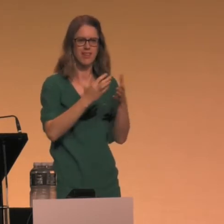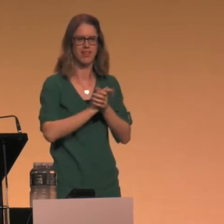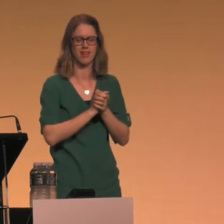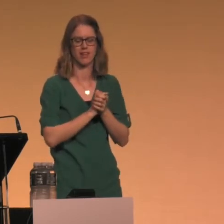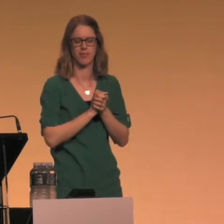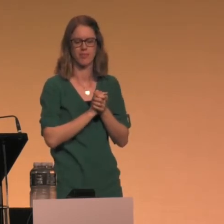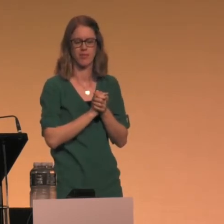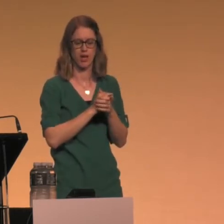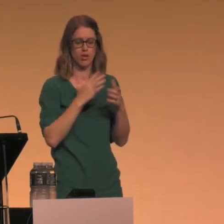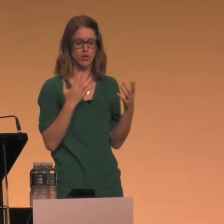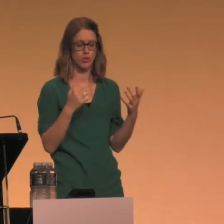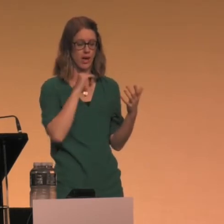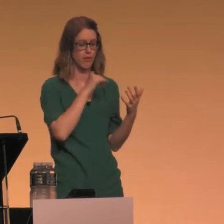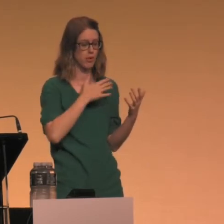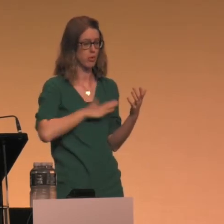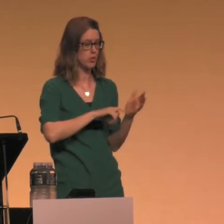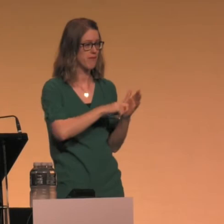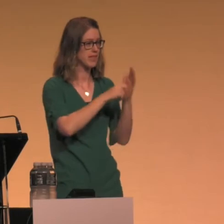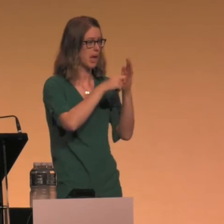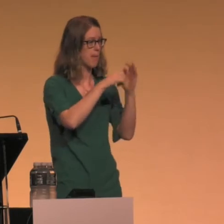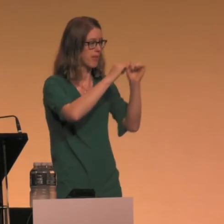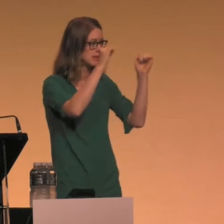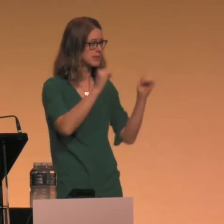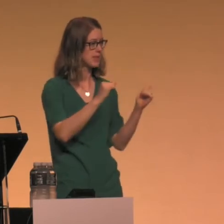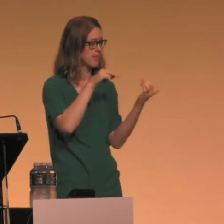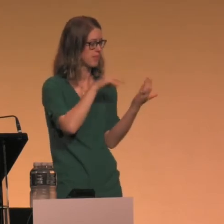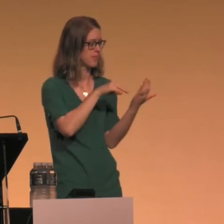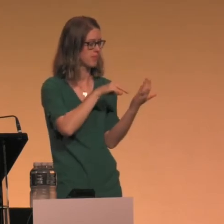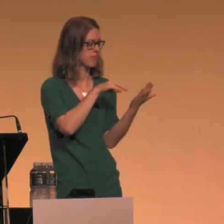to fix the sorts of parts of the system that worry us most,